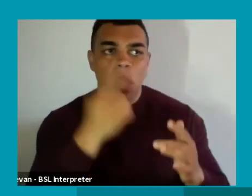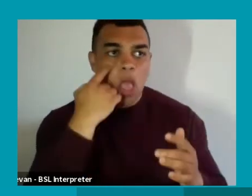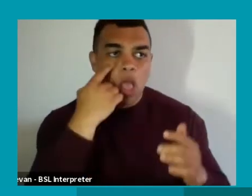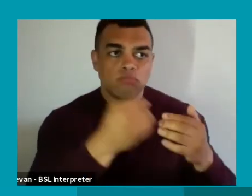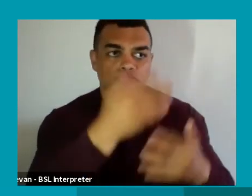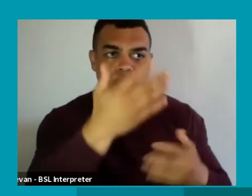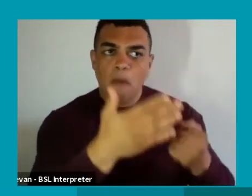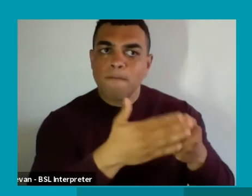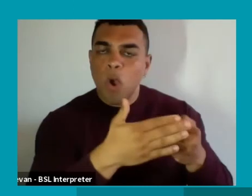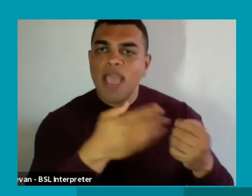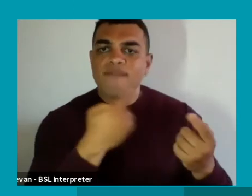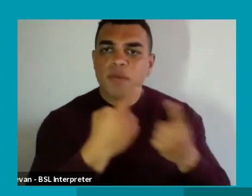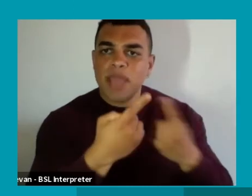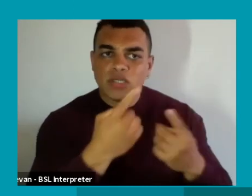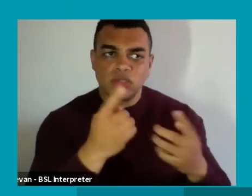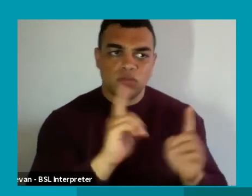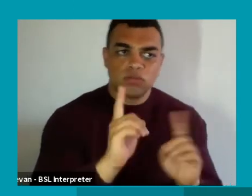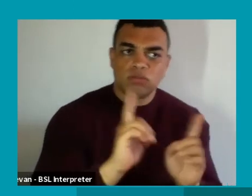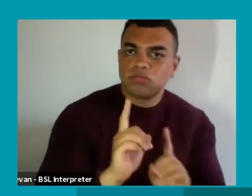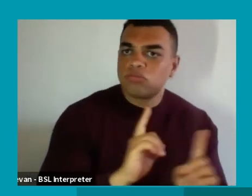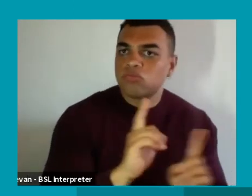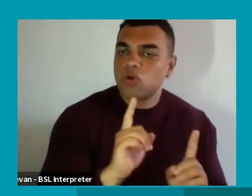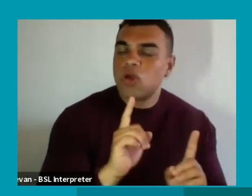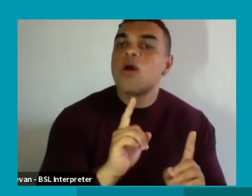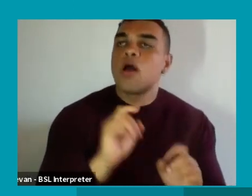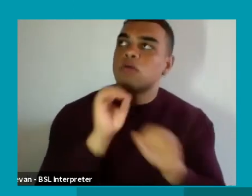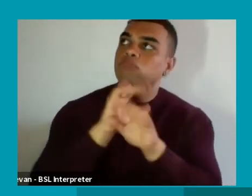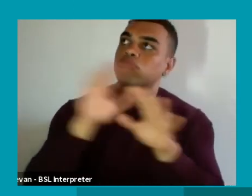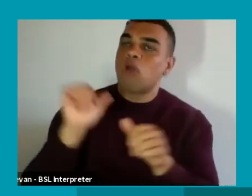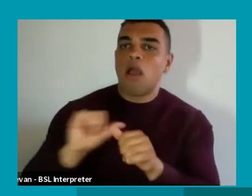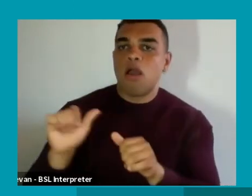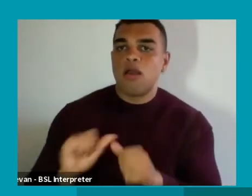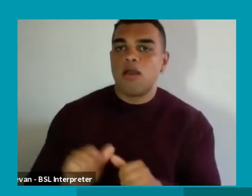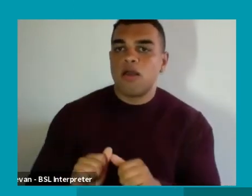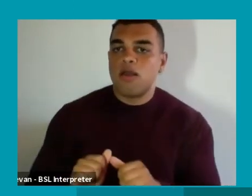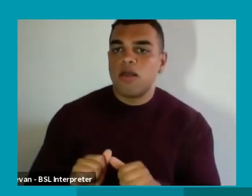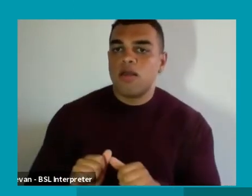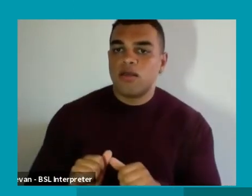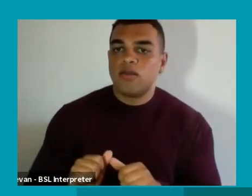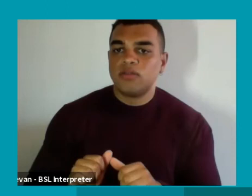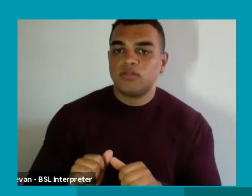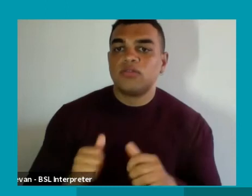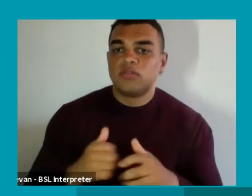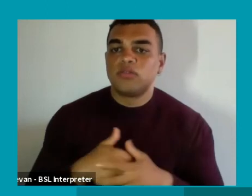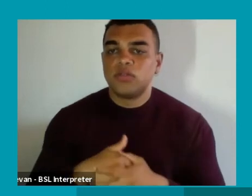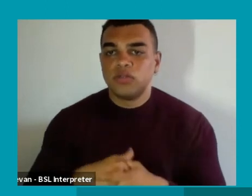know what that upper limit is. What can you earn before it starts to affect your Universal Credit?